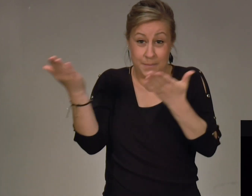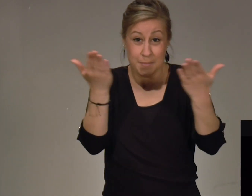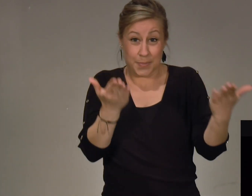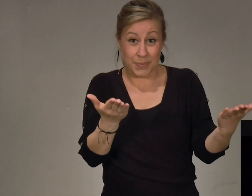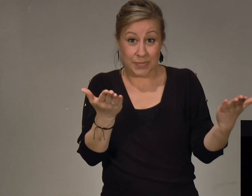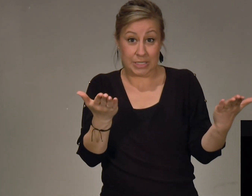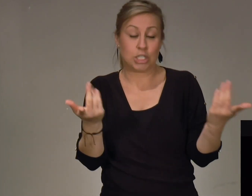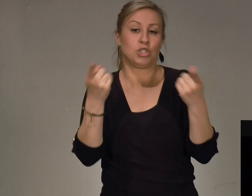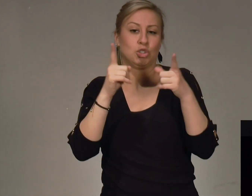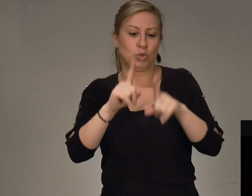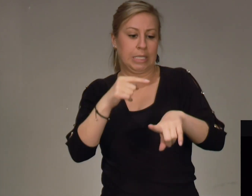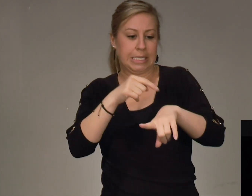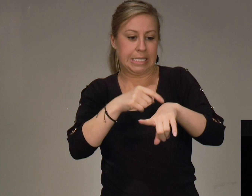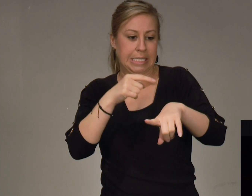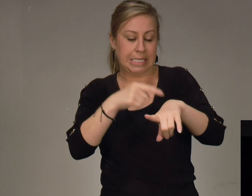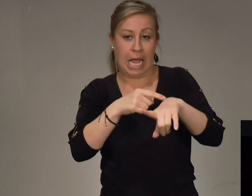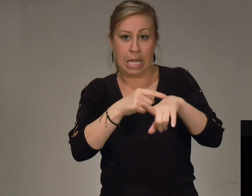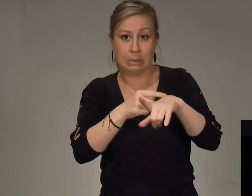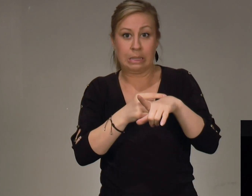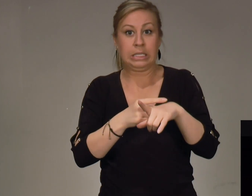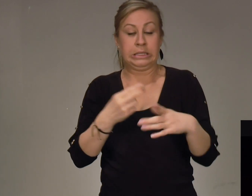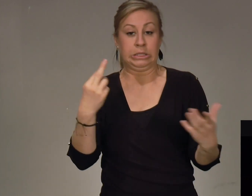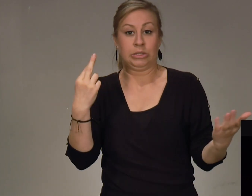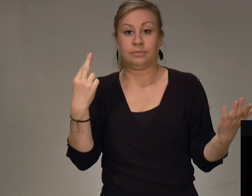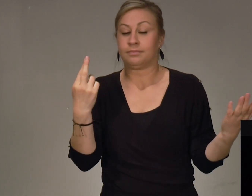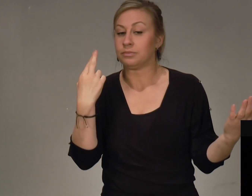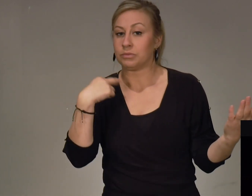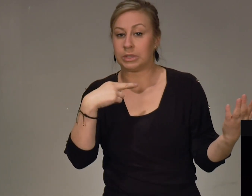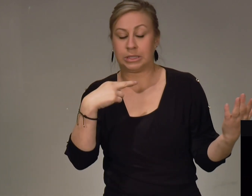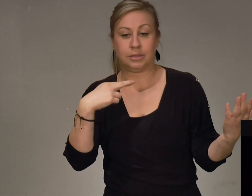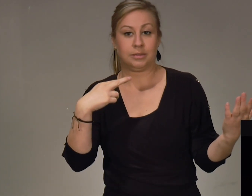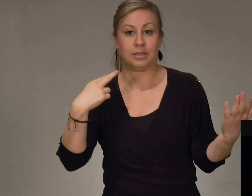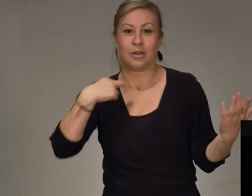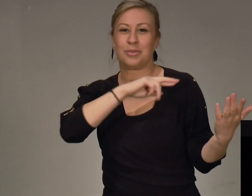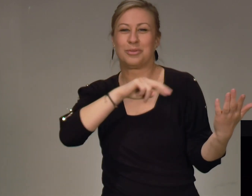high priest and the Jewish religious leaders are trying to track down Jesus